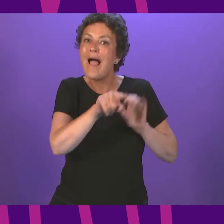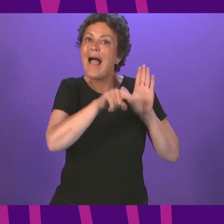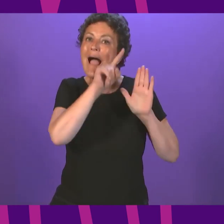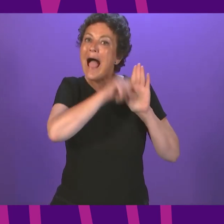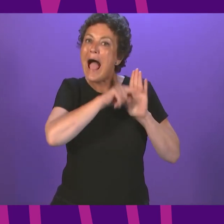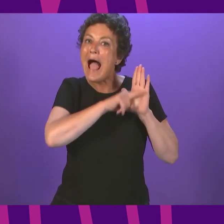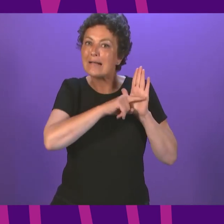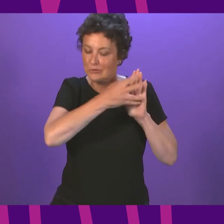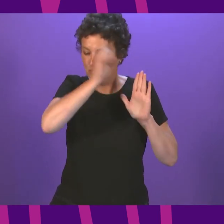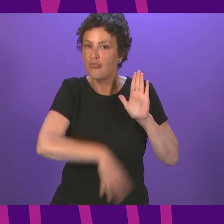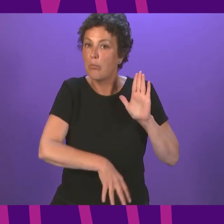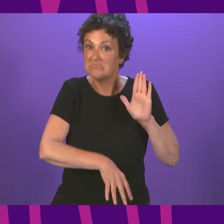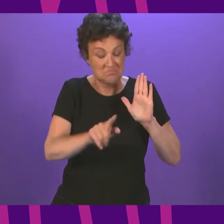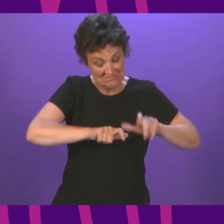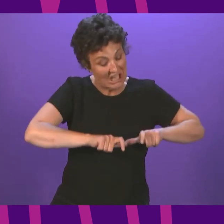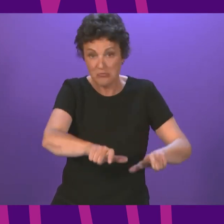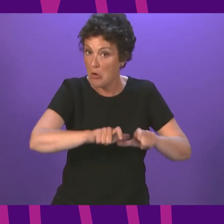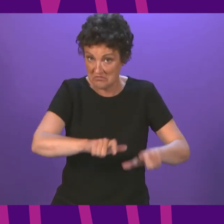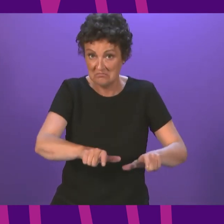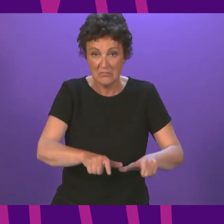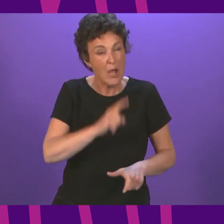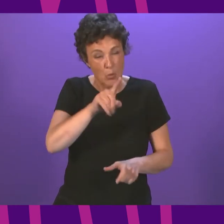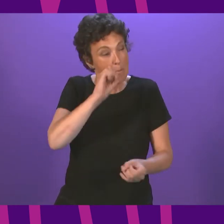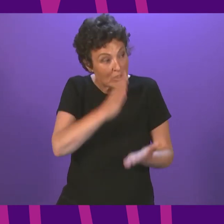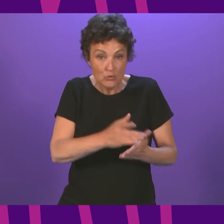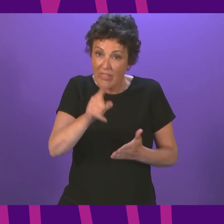helpful to Parliament and other observers as we can.